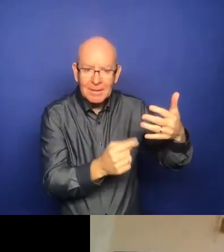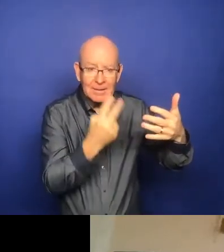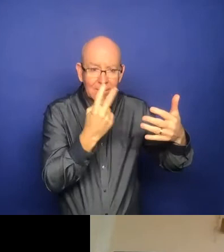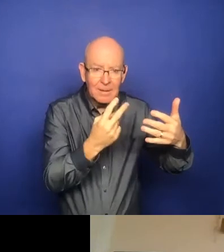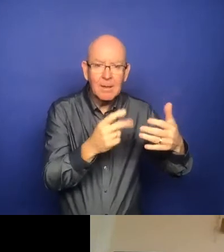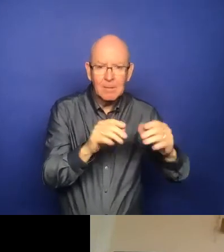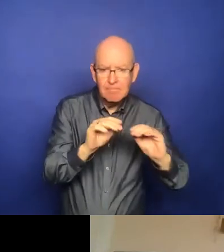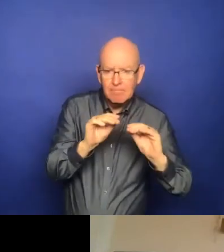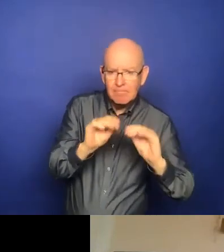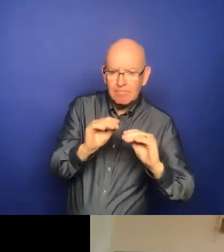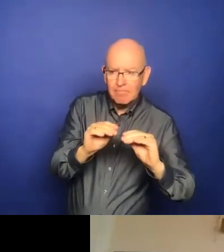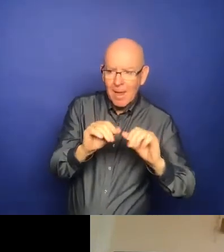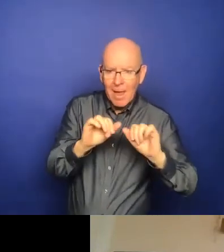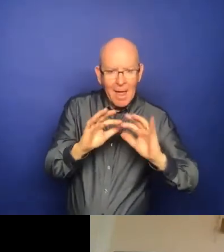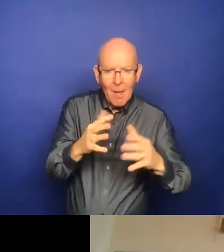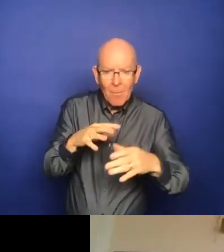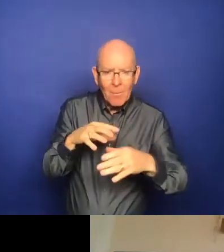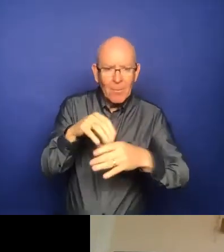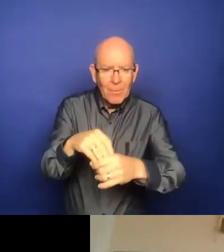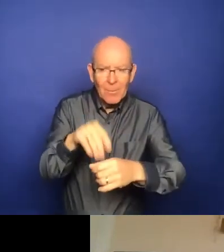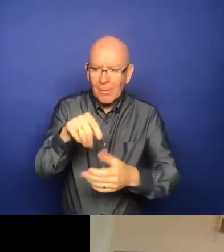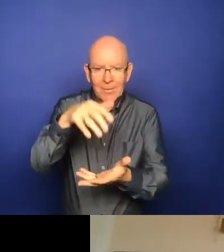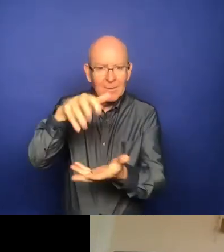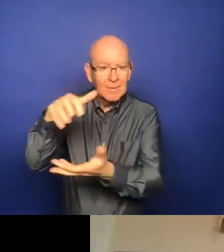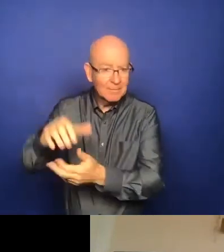community. One is that if you offer people a don't know response,